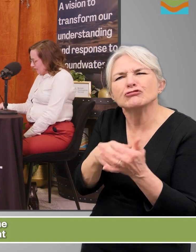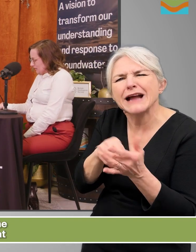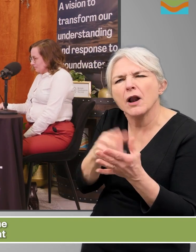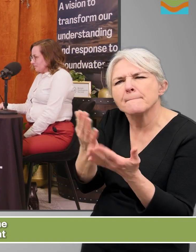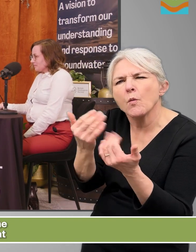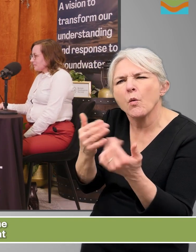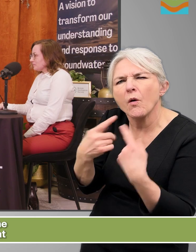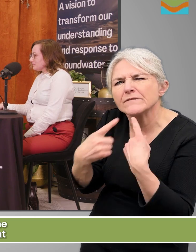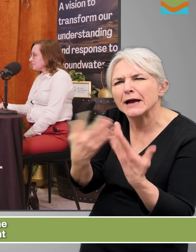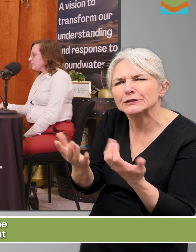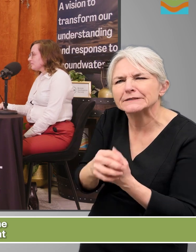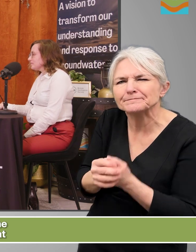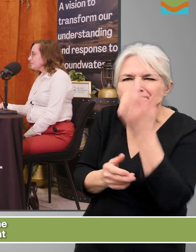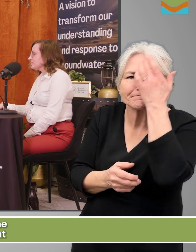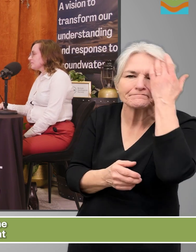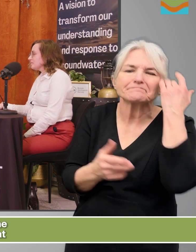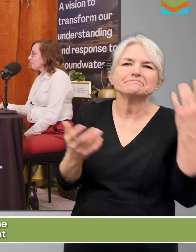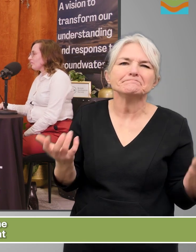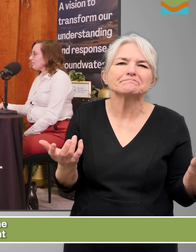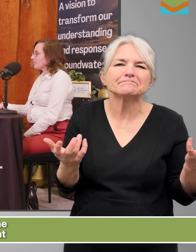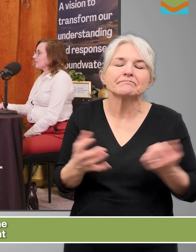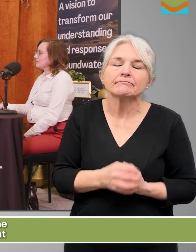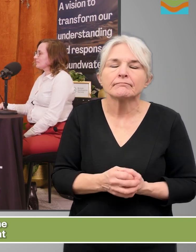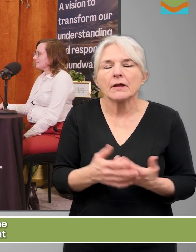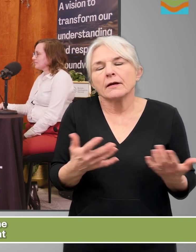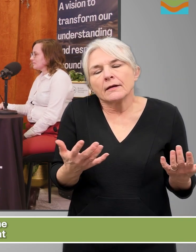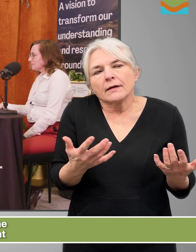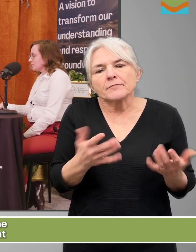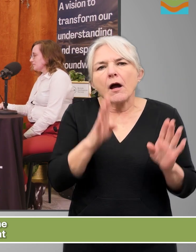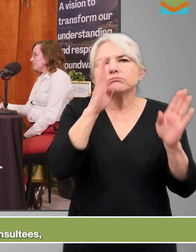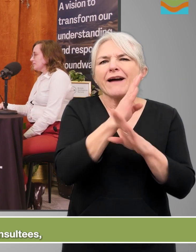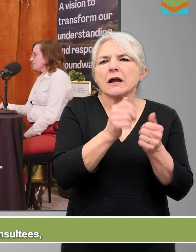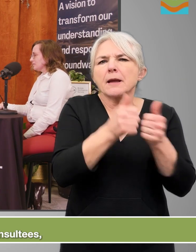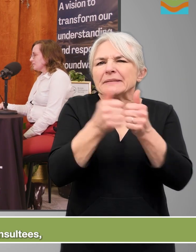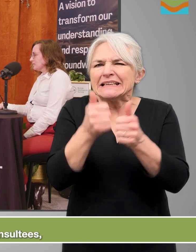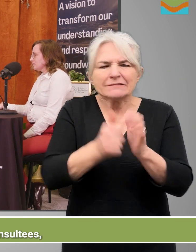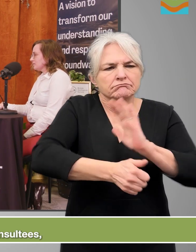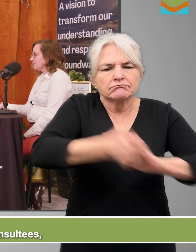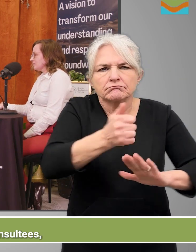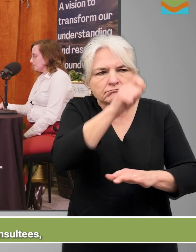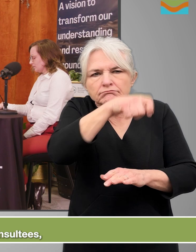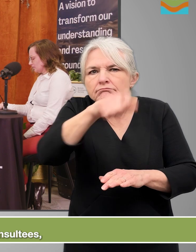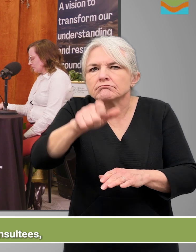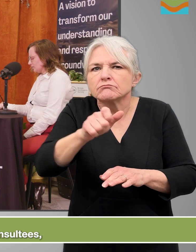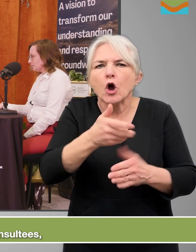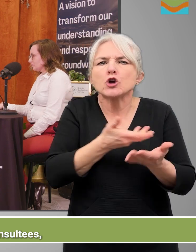I will use the setting of the planning and the fact that under that process there are consultees,